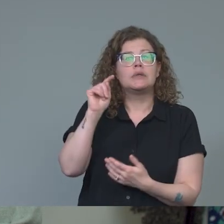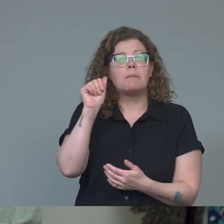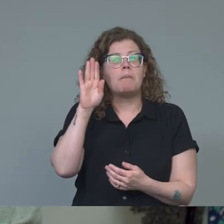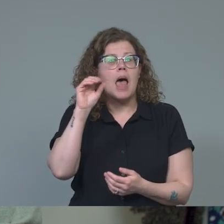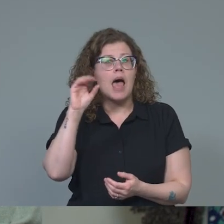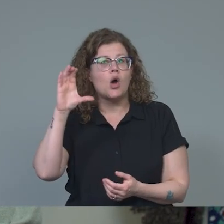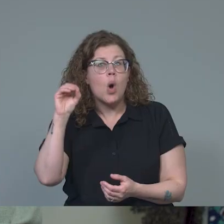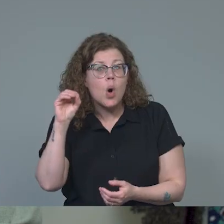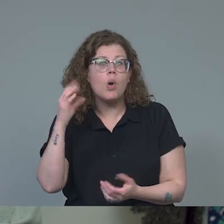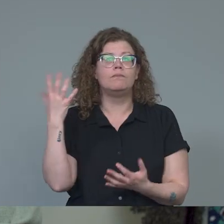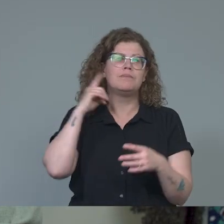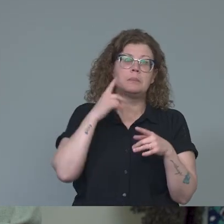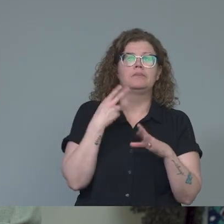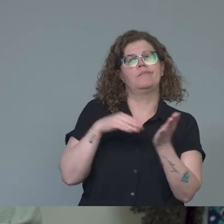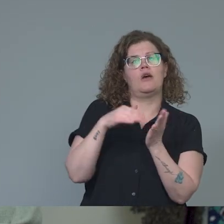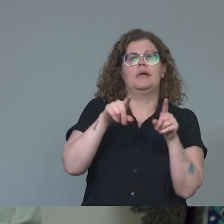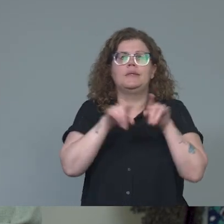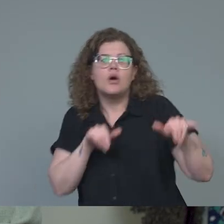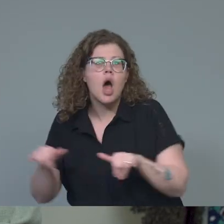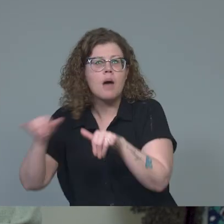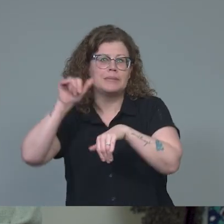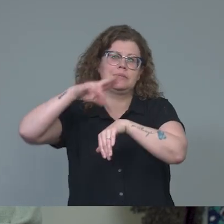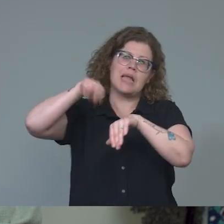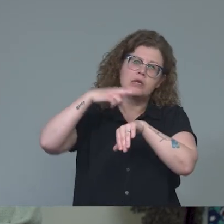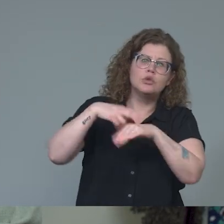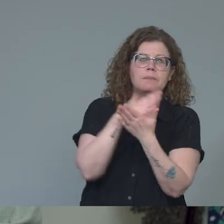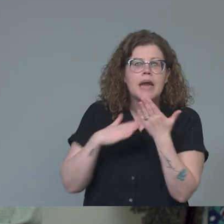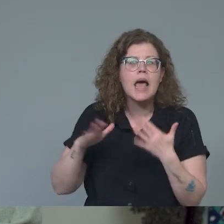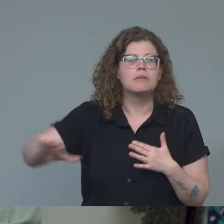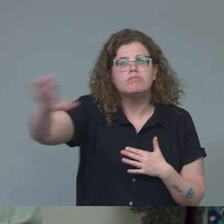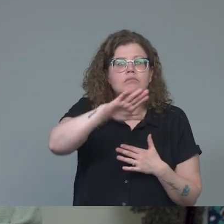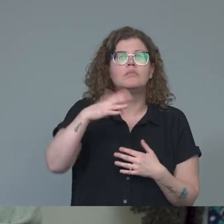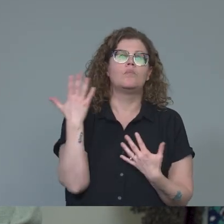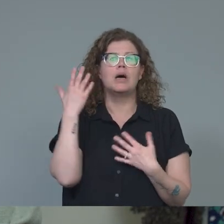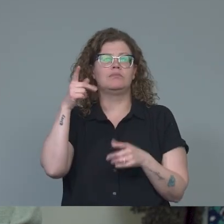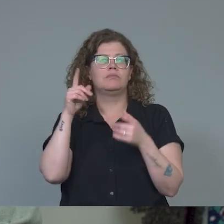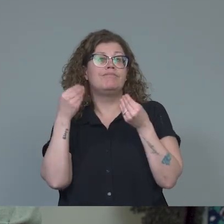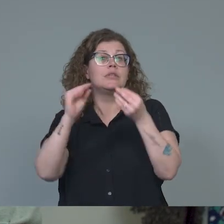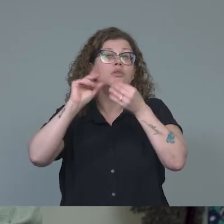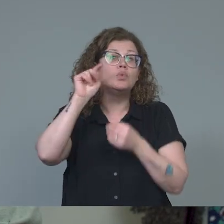and you know how to research, you'll find the people you're looking for. And yeah, ask people